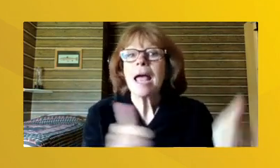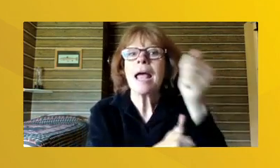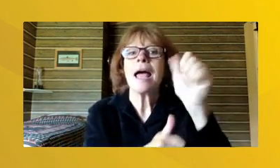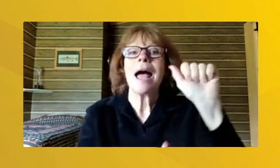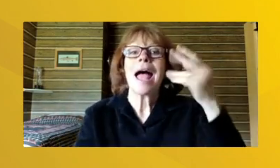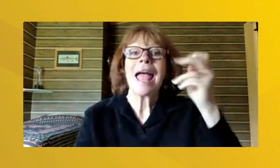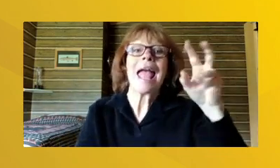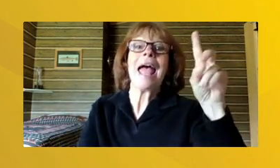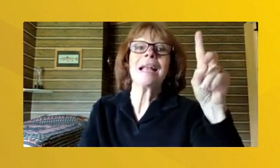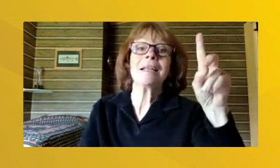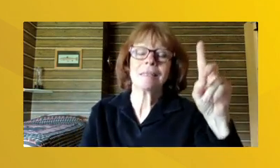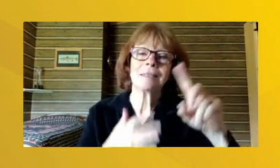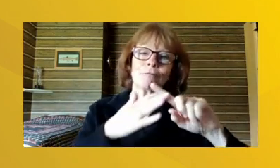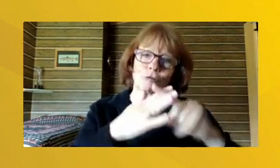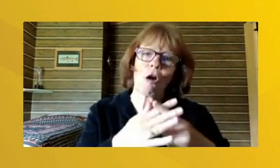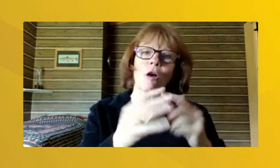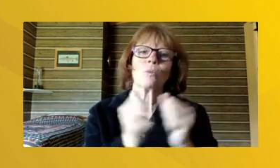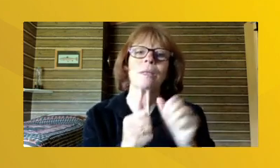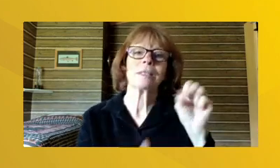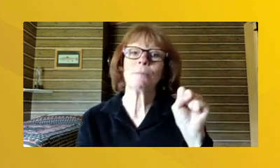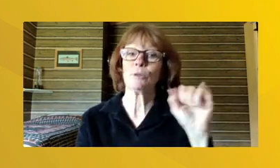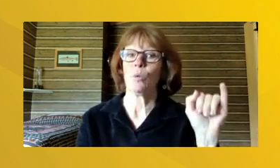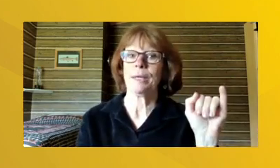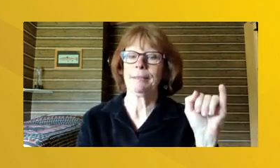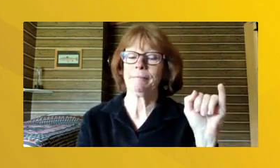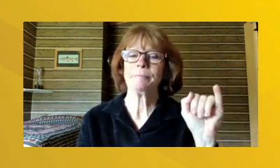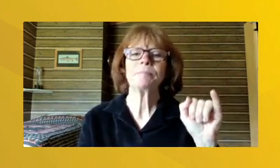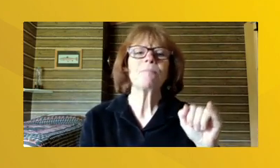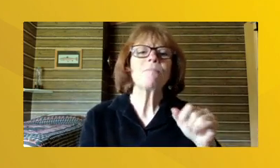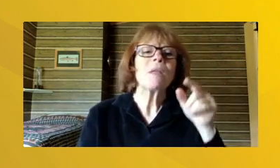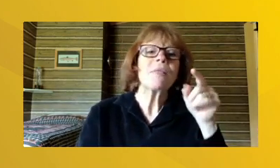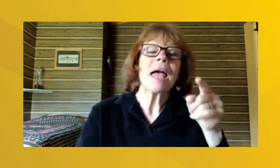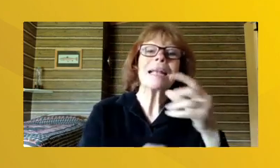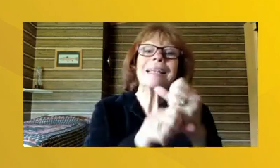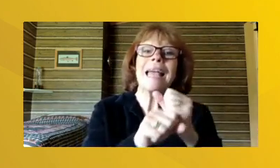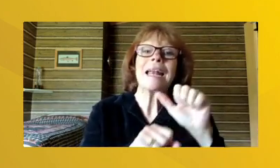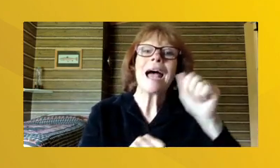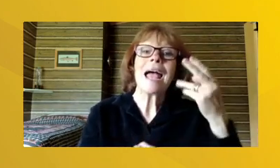So I'd love to tell you a little bit more about Get a Head Start With the Smithsonian. What is it?